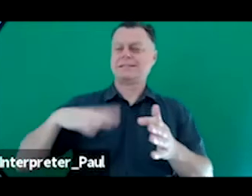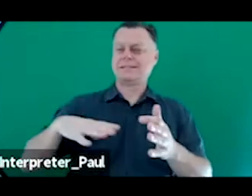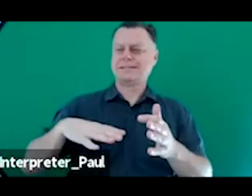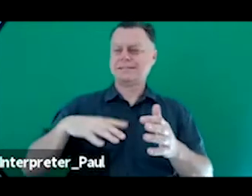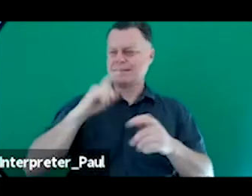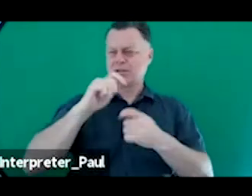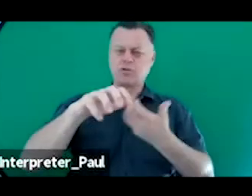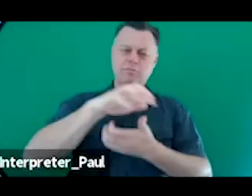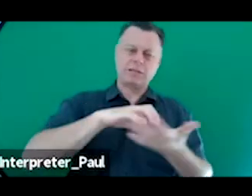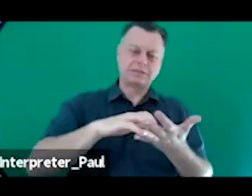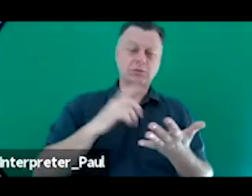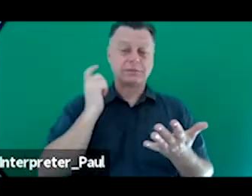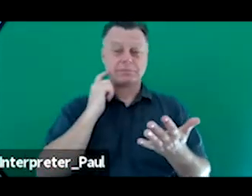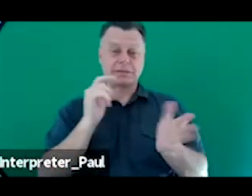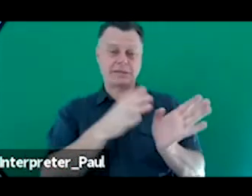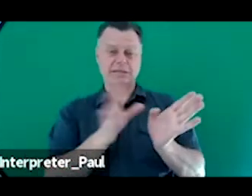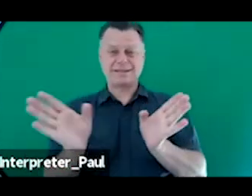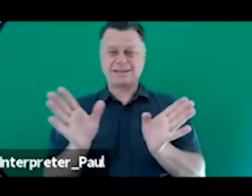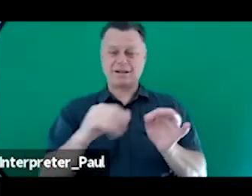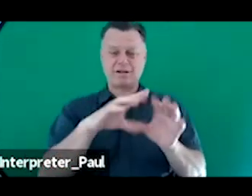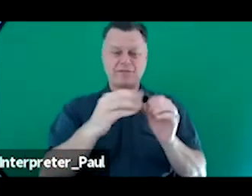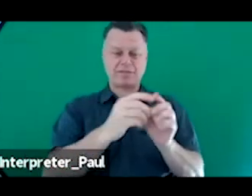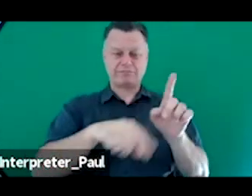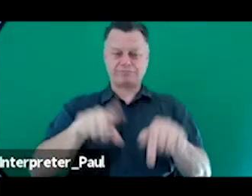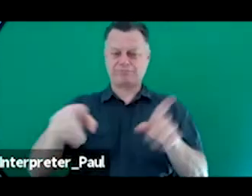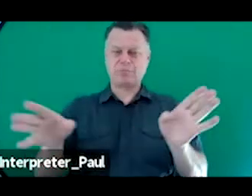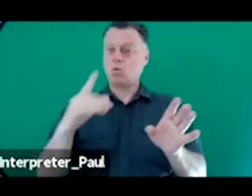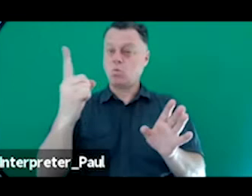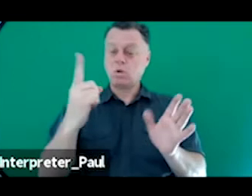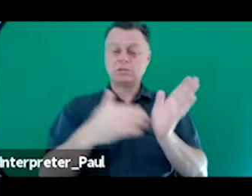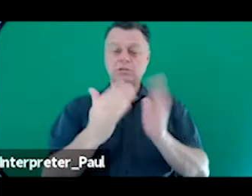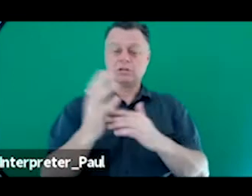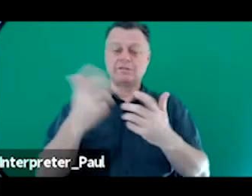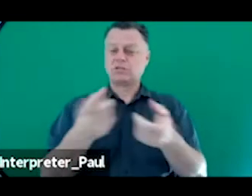or simple and anything in between. There is no-one size fits all.” I love the theme that we're